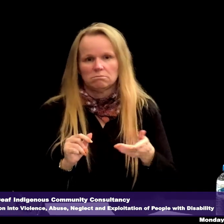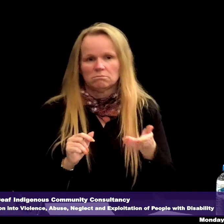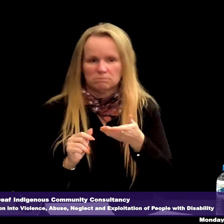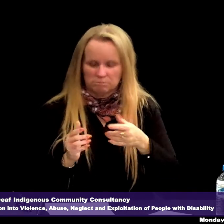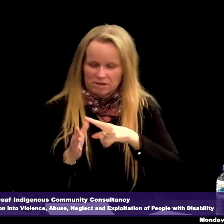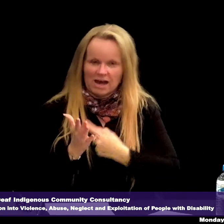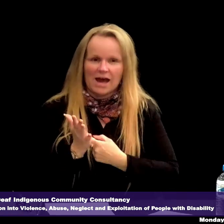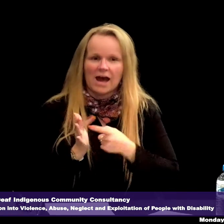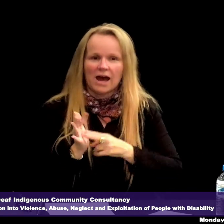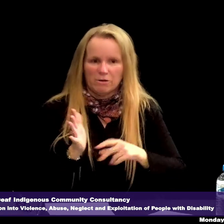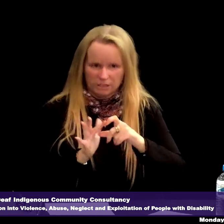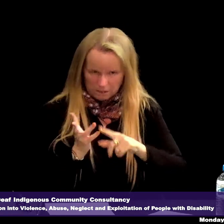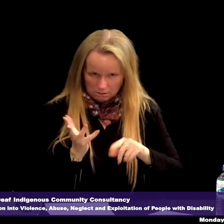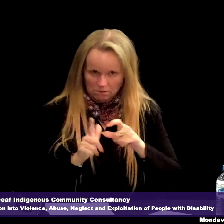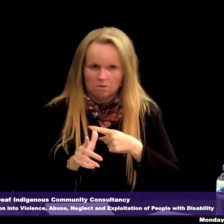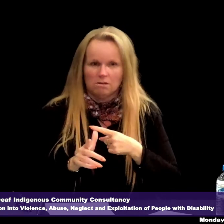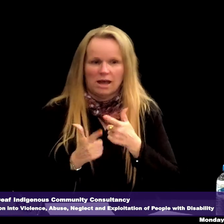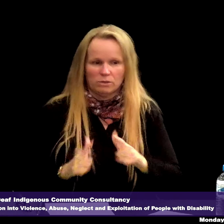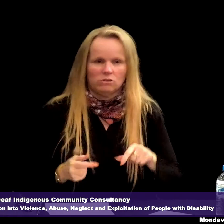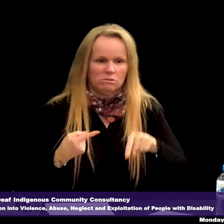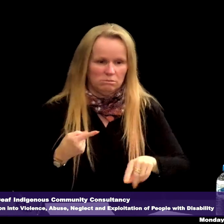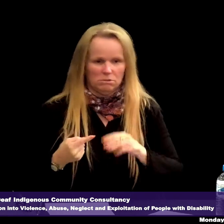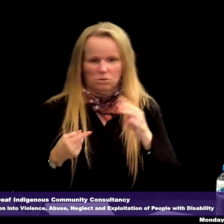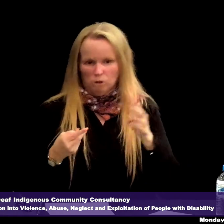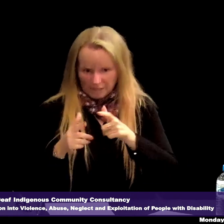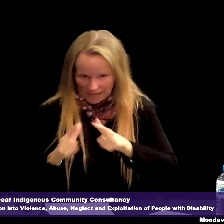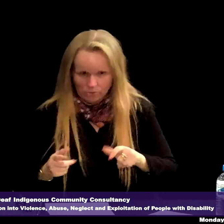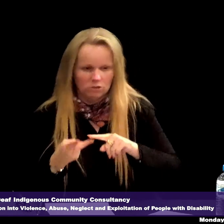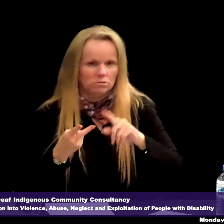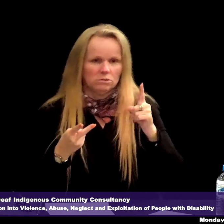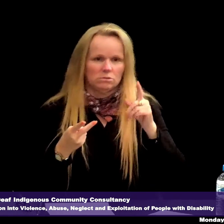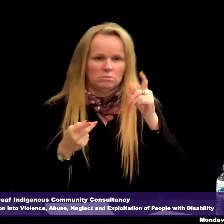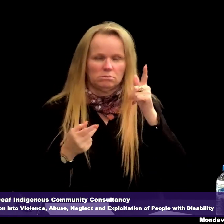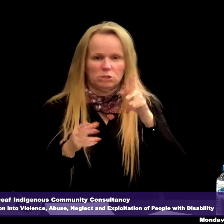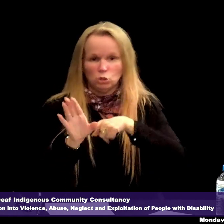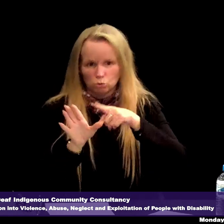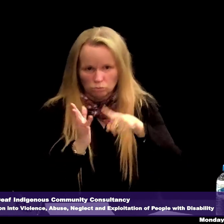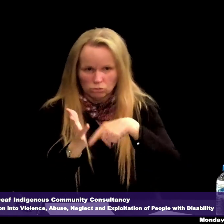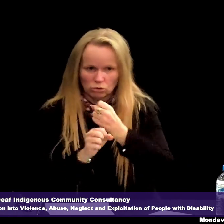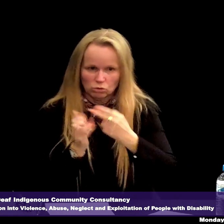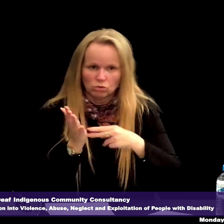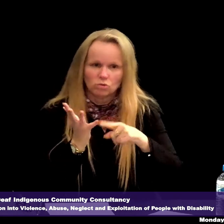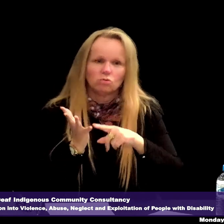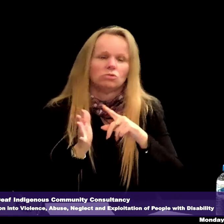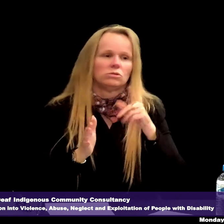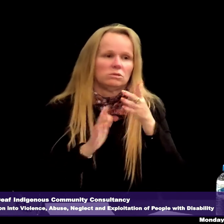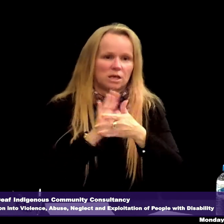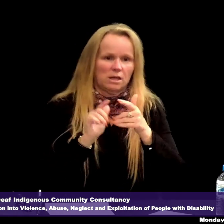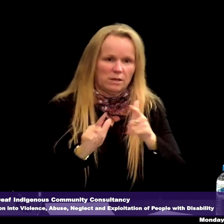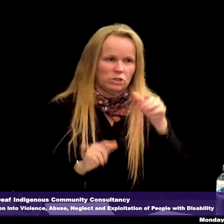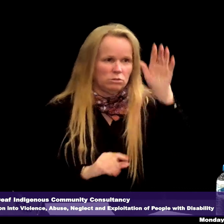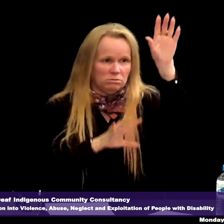need that we have here in the Arrernte lands with the spoken language and Yolŋu language